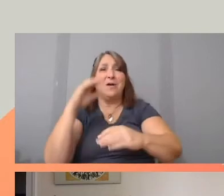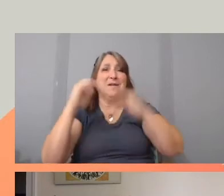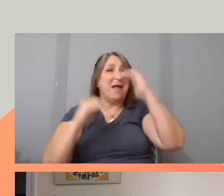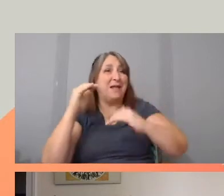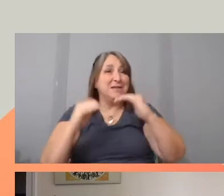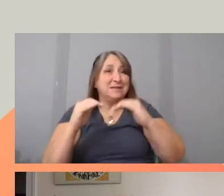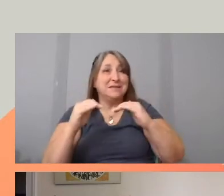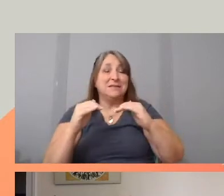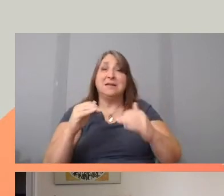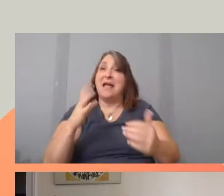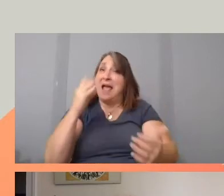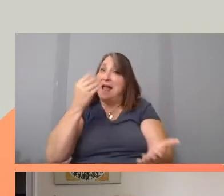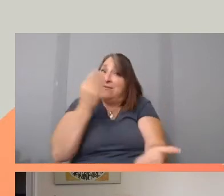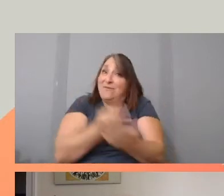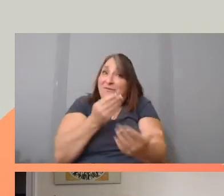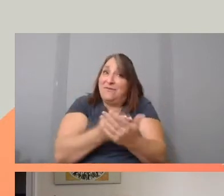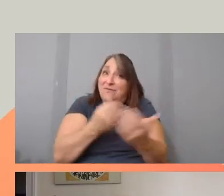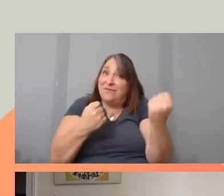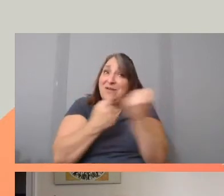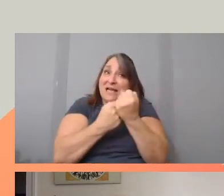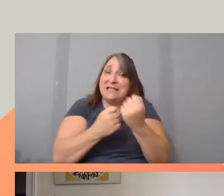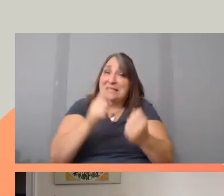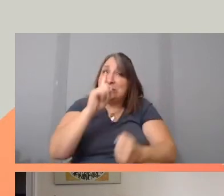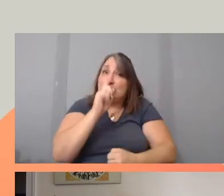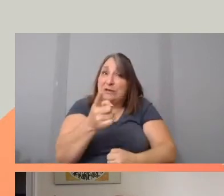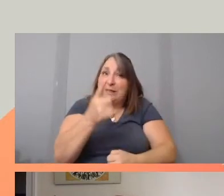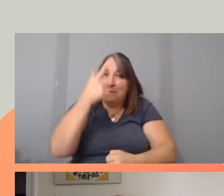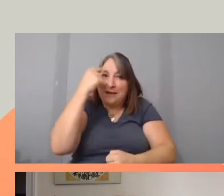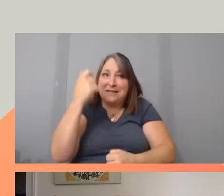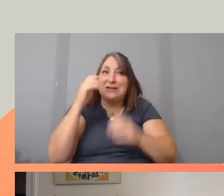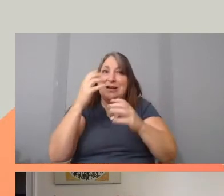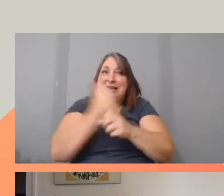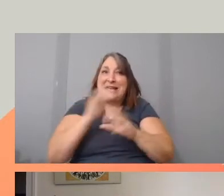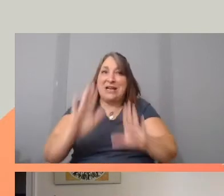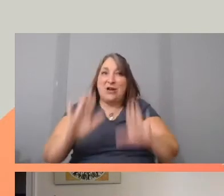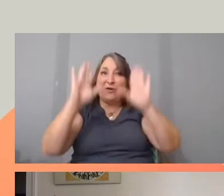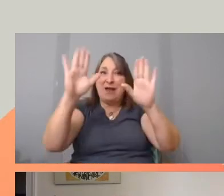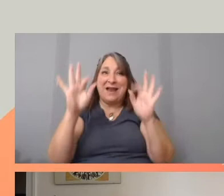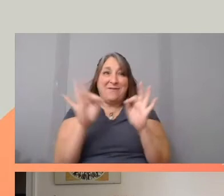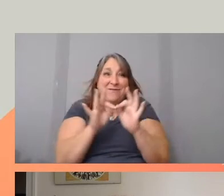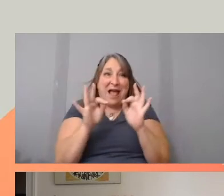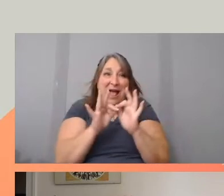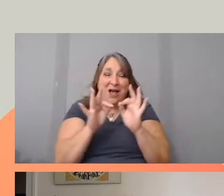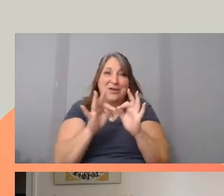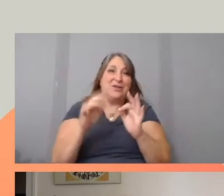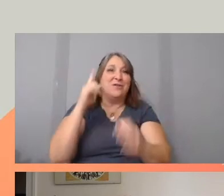'cause I think they're also getting like a great value on the like monies per minute